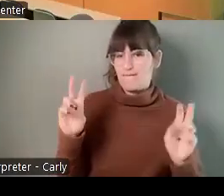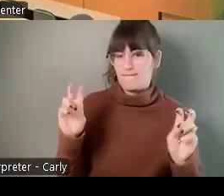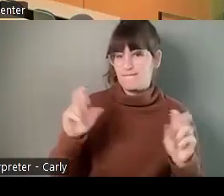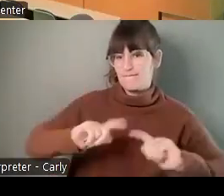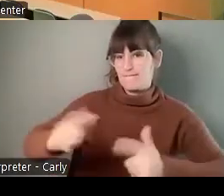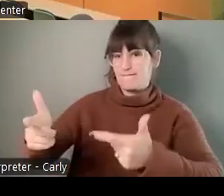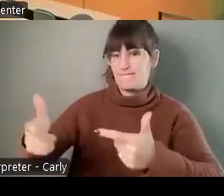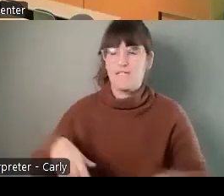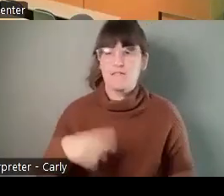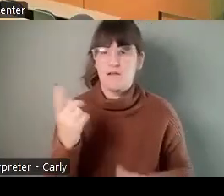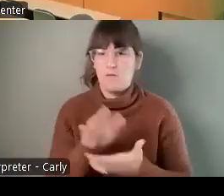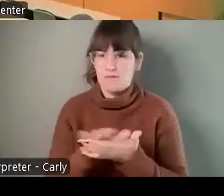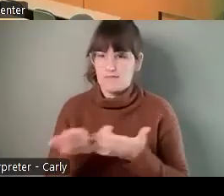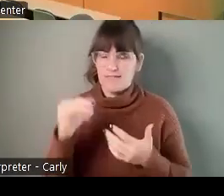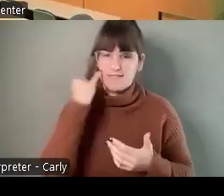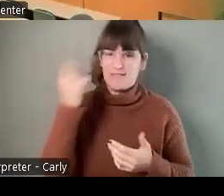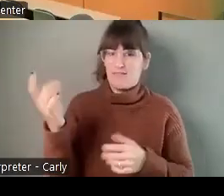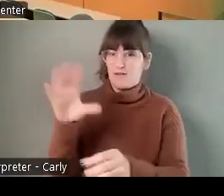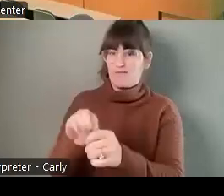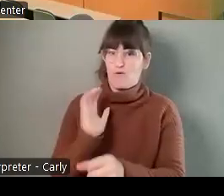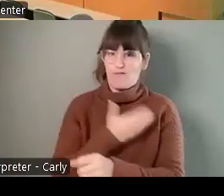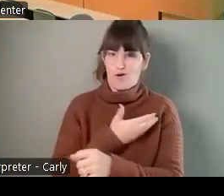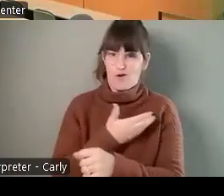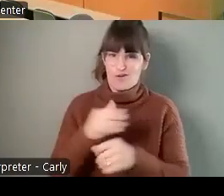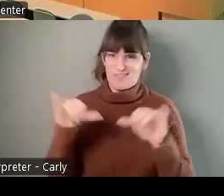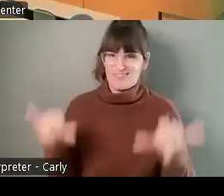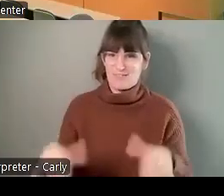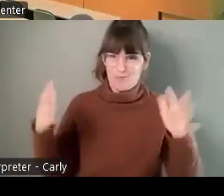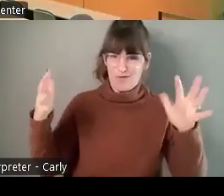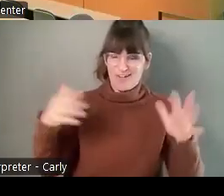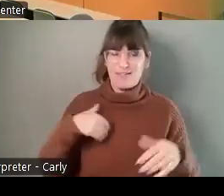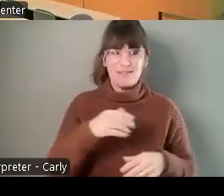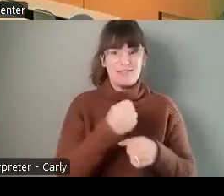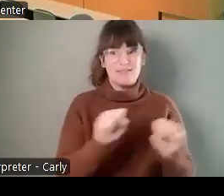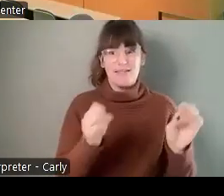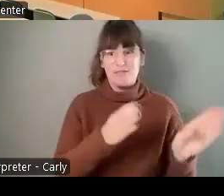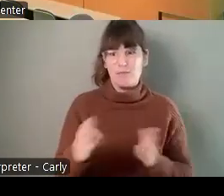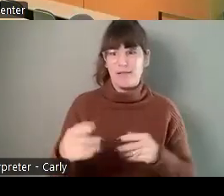our outpatient system afterwards because their safety plan goes into e-record and it's easily